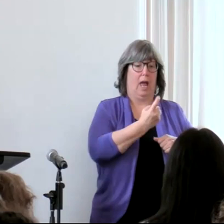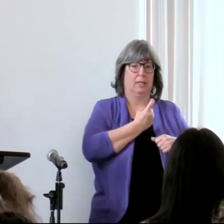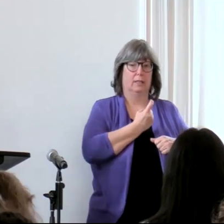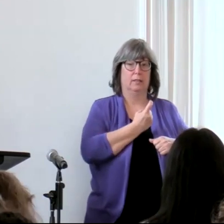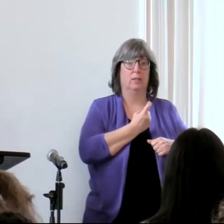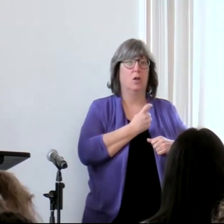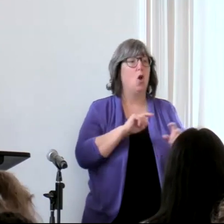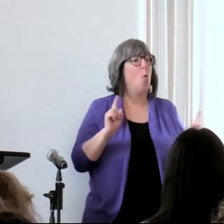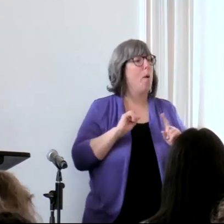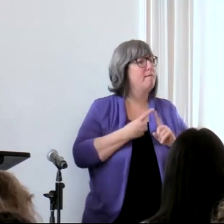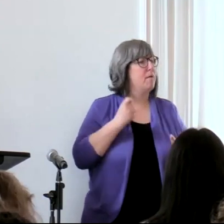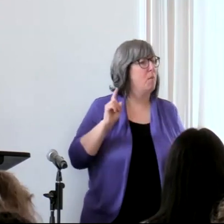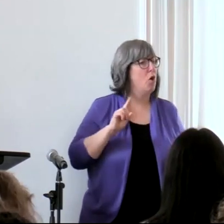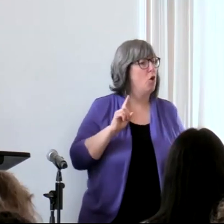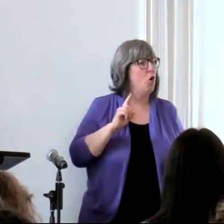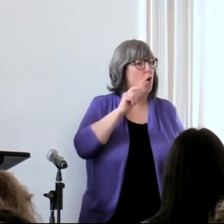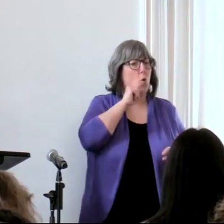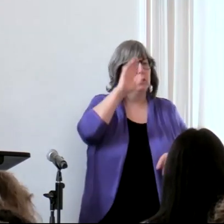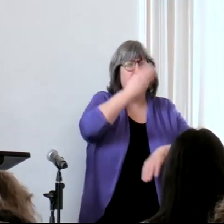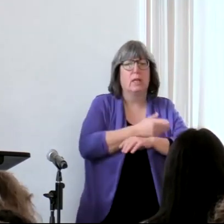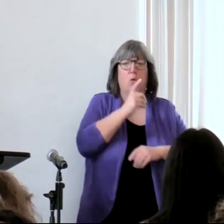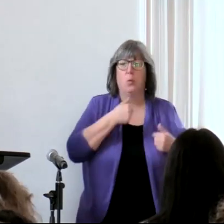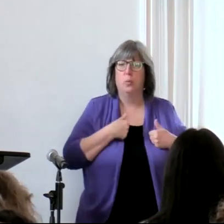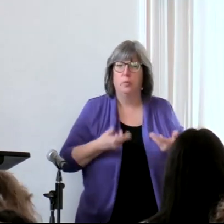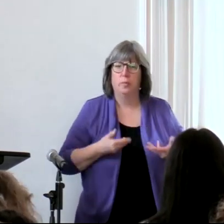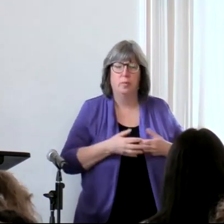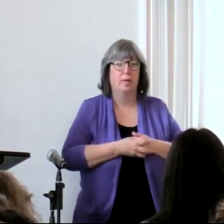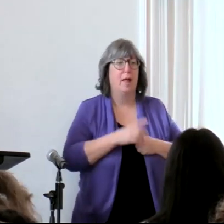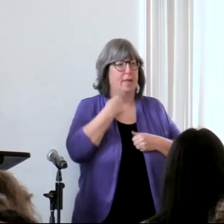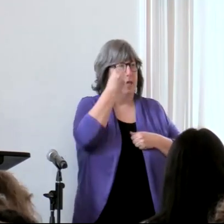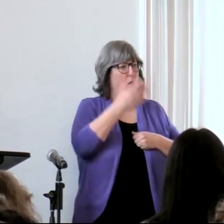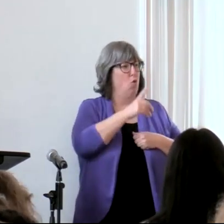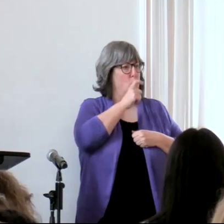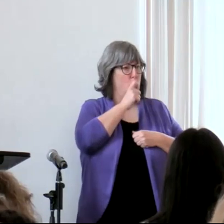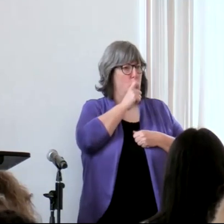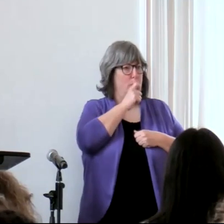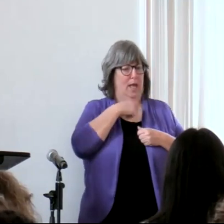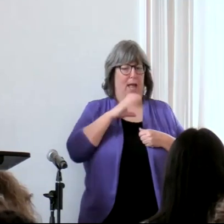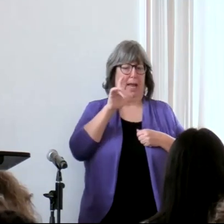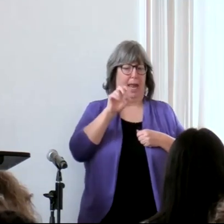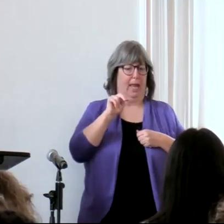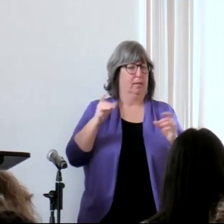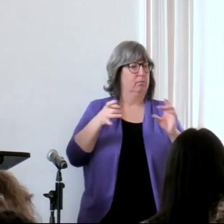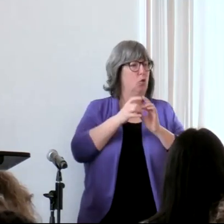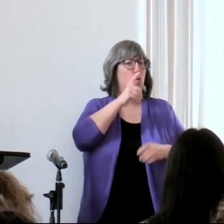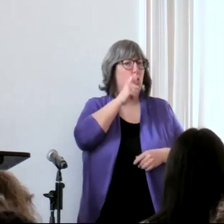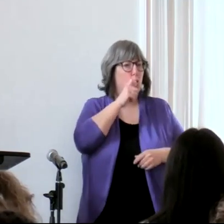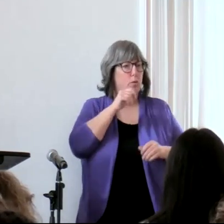where I am from and who's son am I. This lets them know whose clan I belong to, what community I am from,